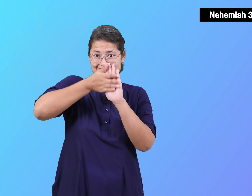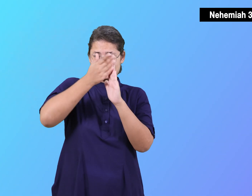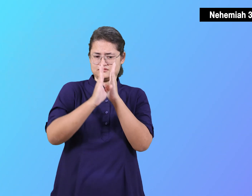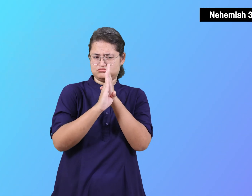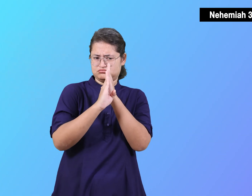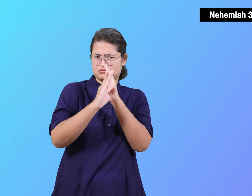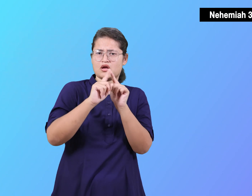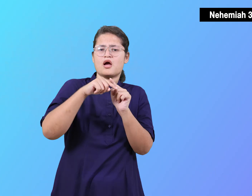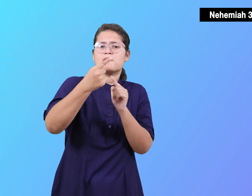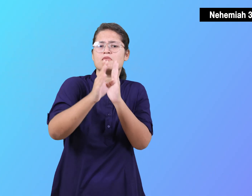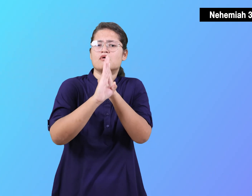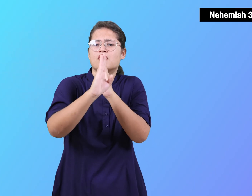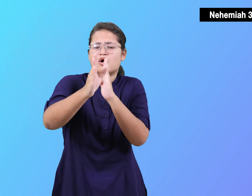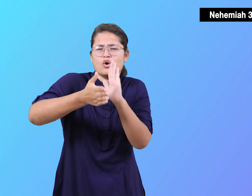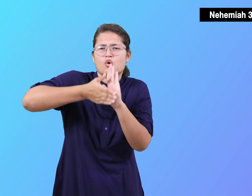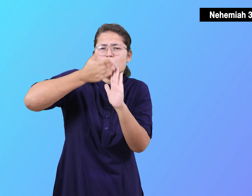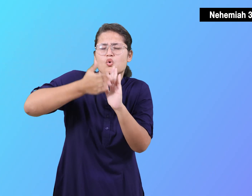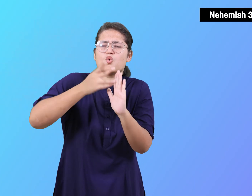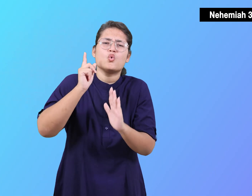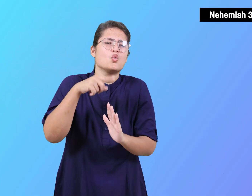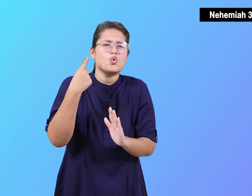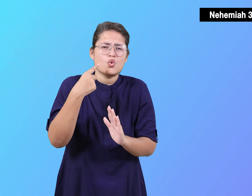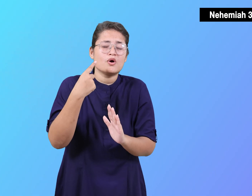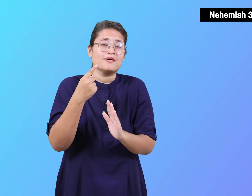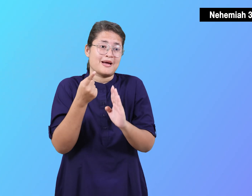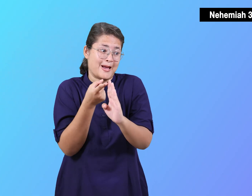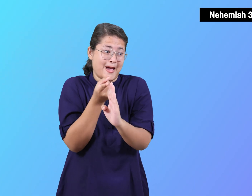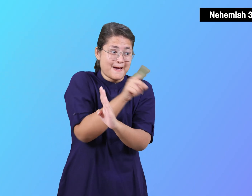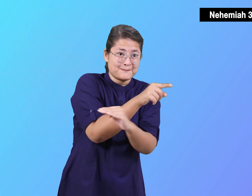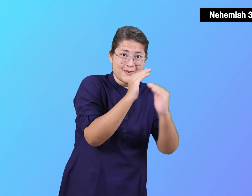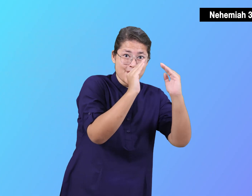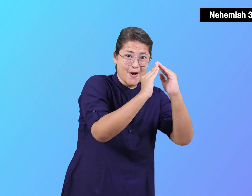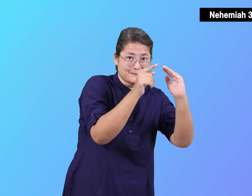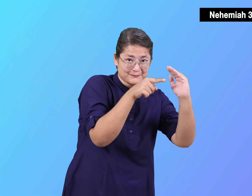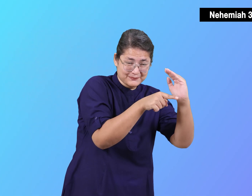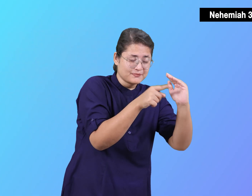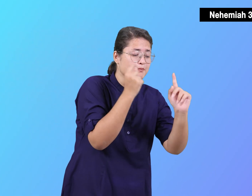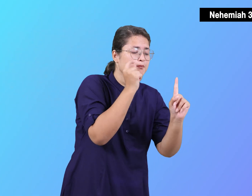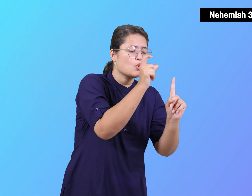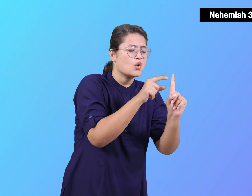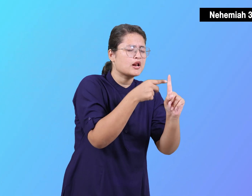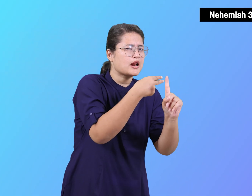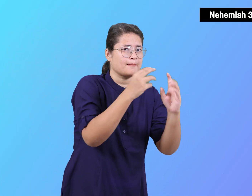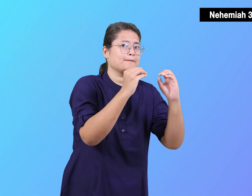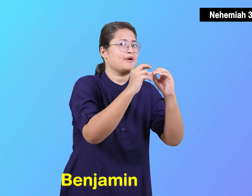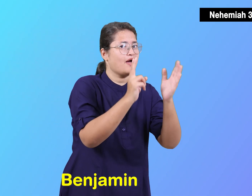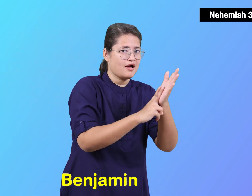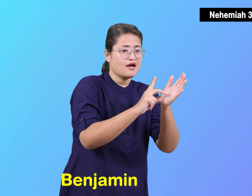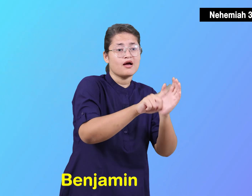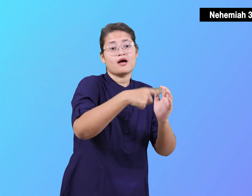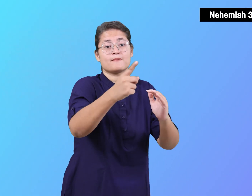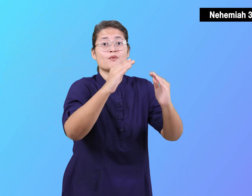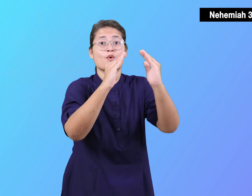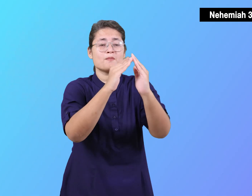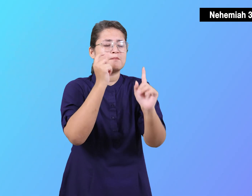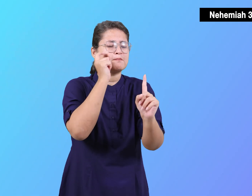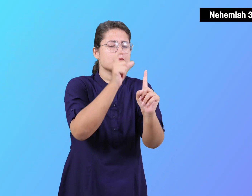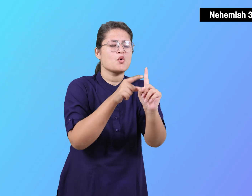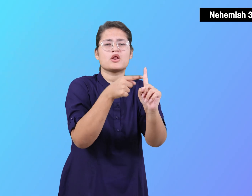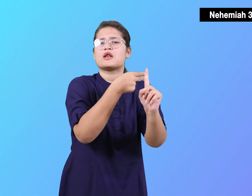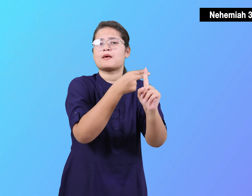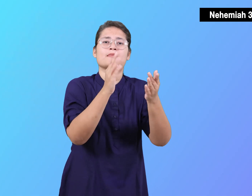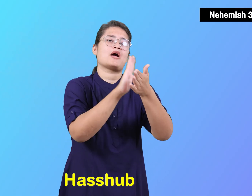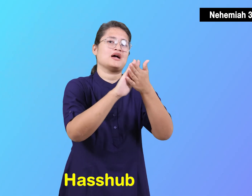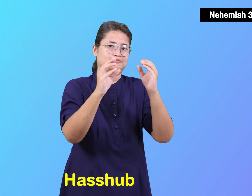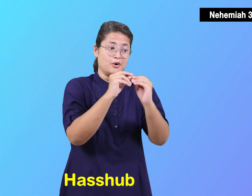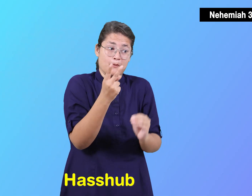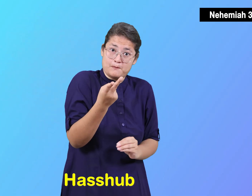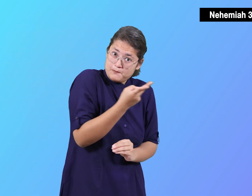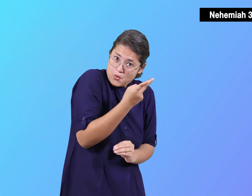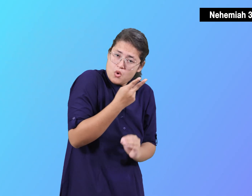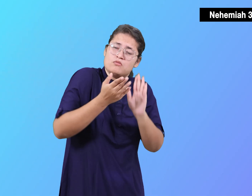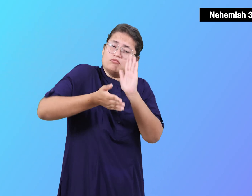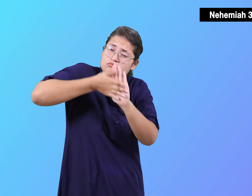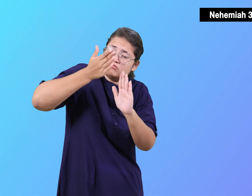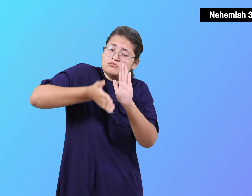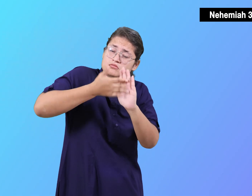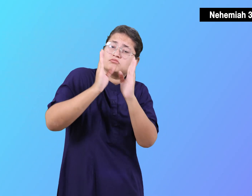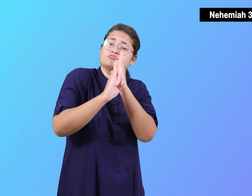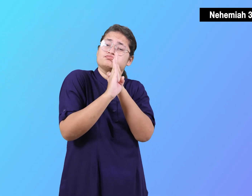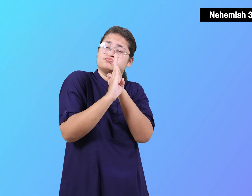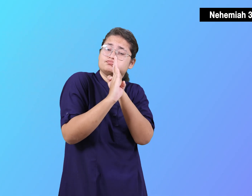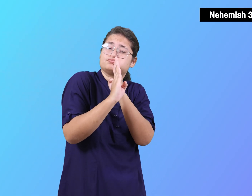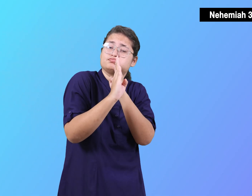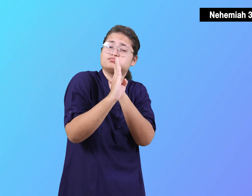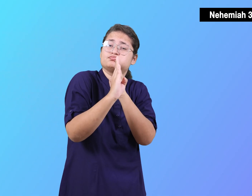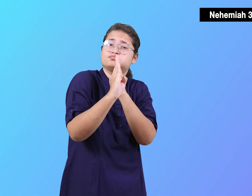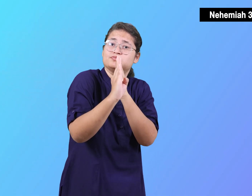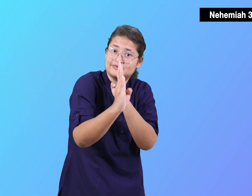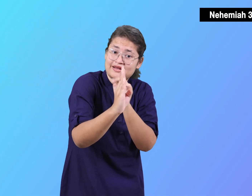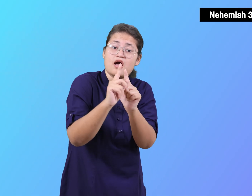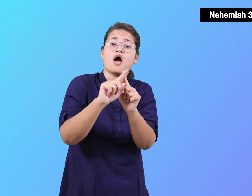Benjamin and Hasshub repaired the wall in front of their own house. And Azariah son of Maaseiah, the son of Ananiah, repaired the wall next to his house.